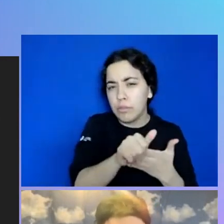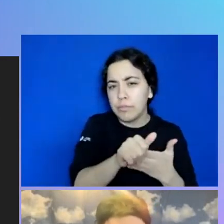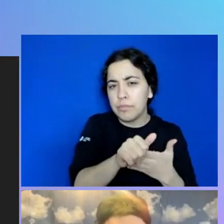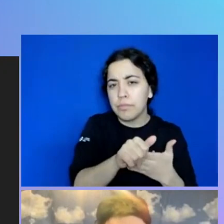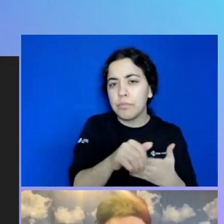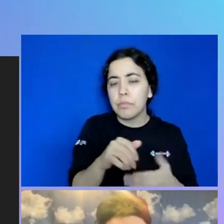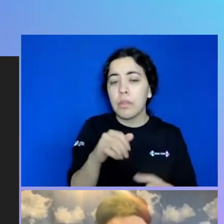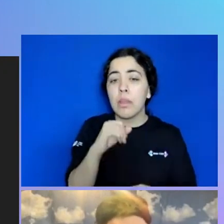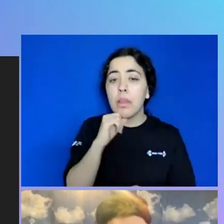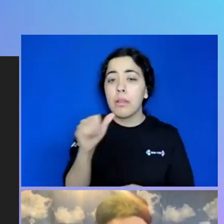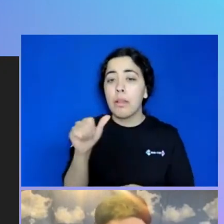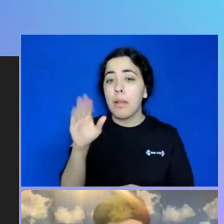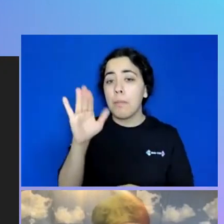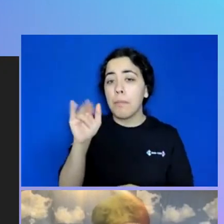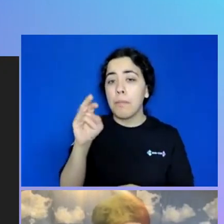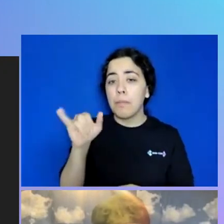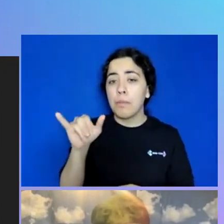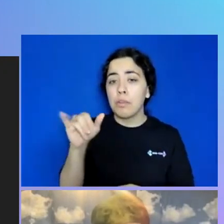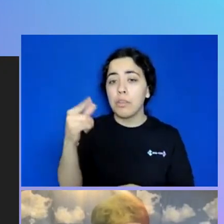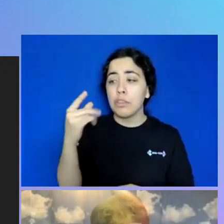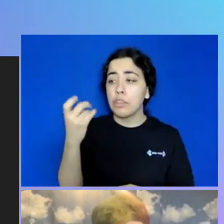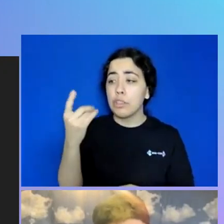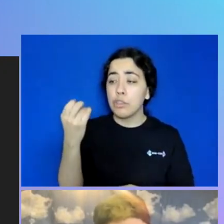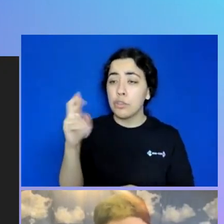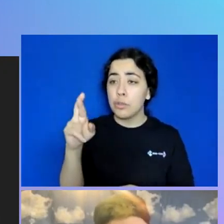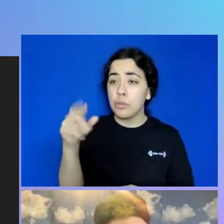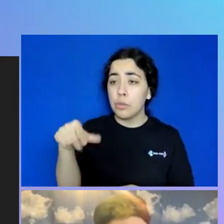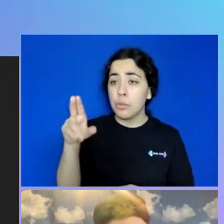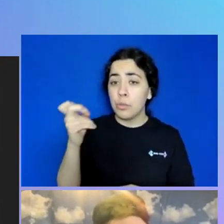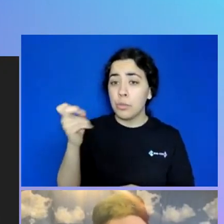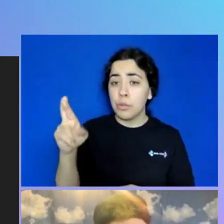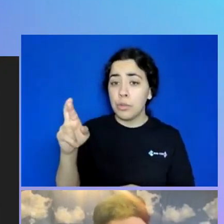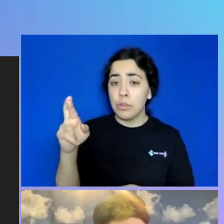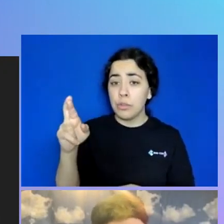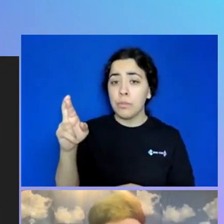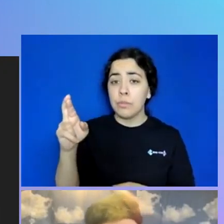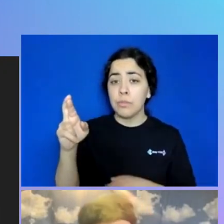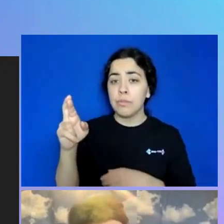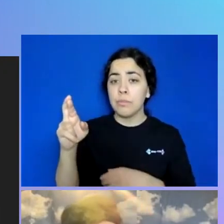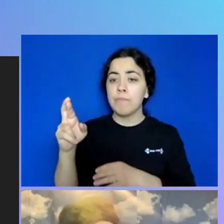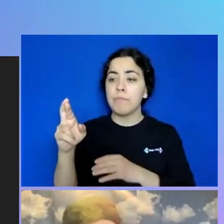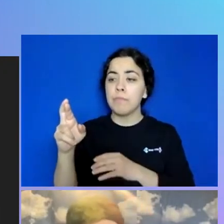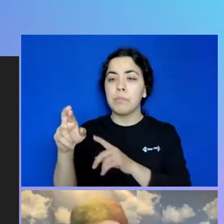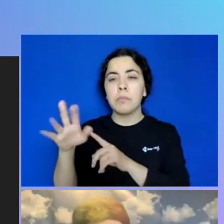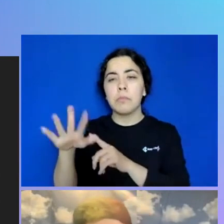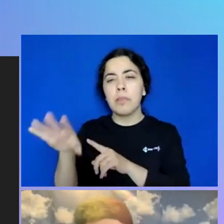respondents earning about uh,